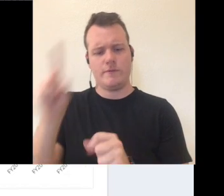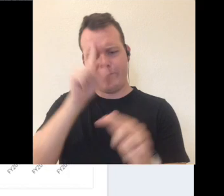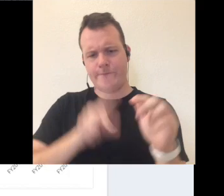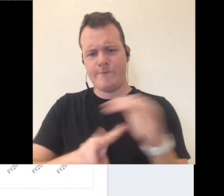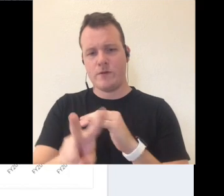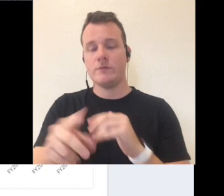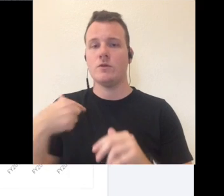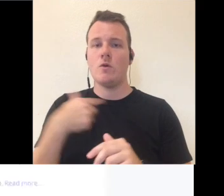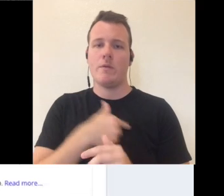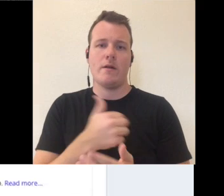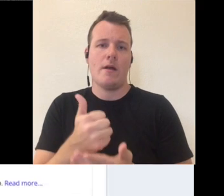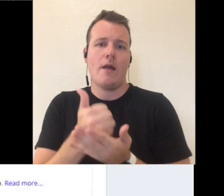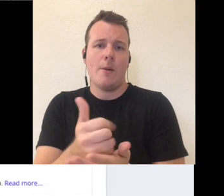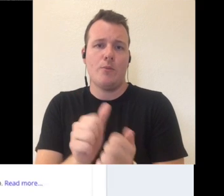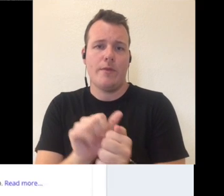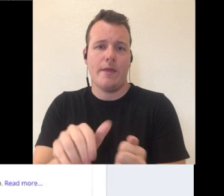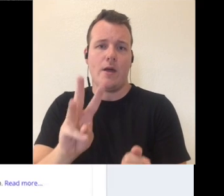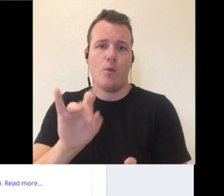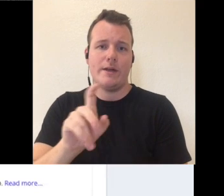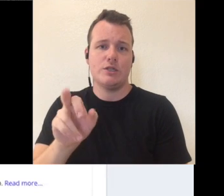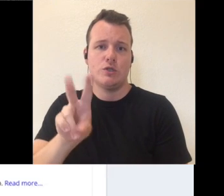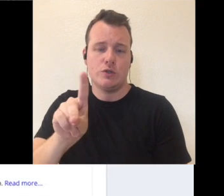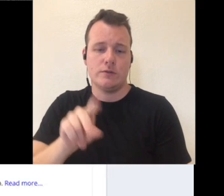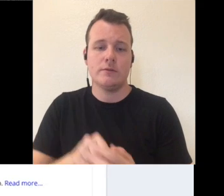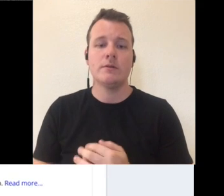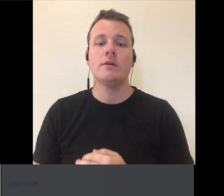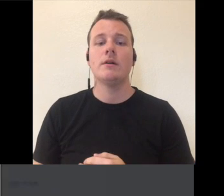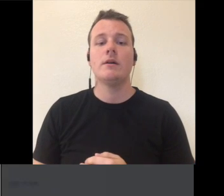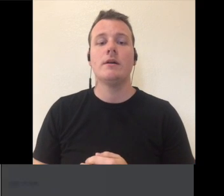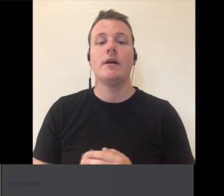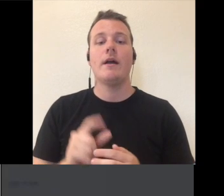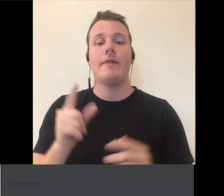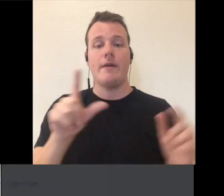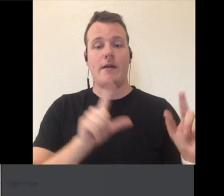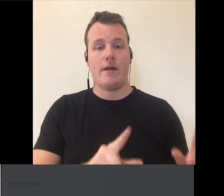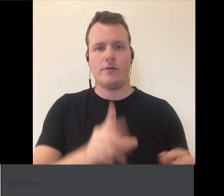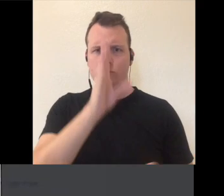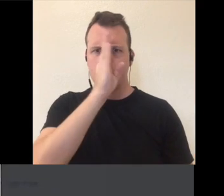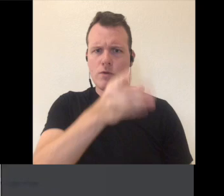wizard. They're gonna then move into direct costs. What are the actual costs